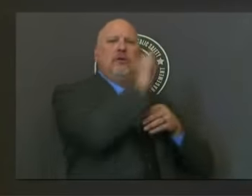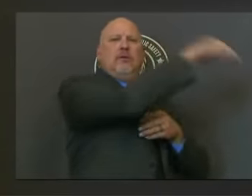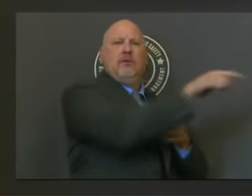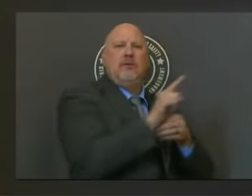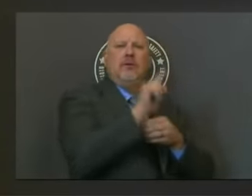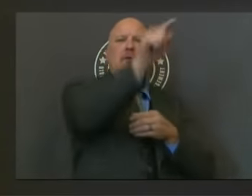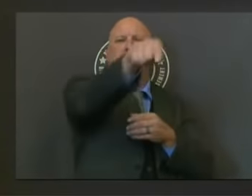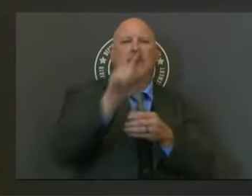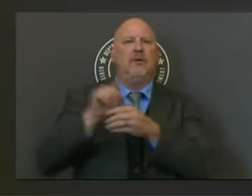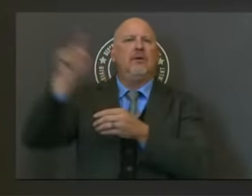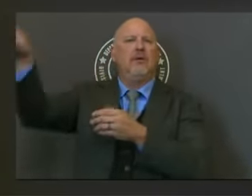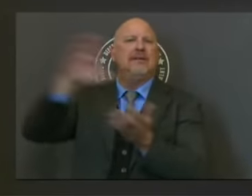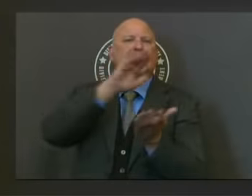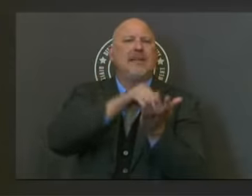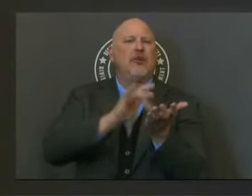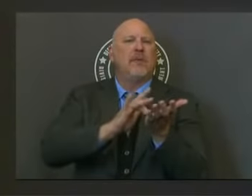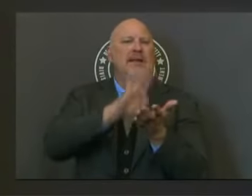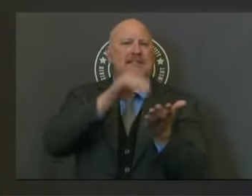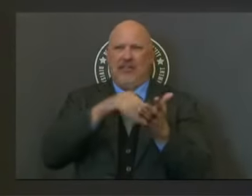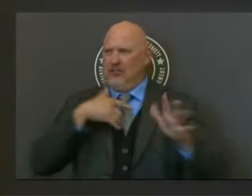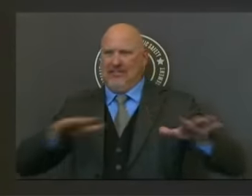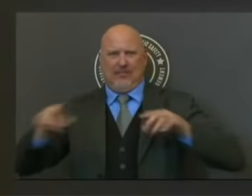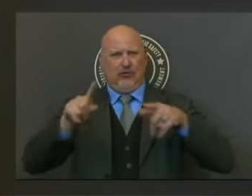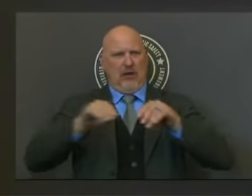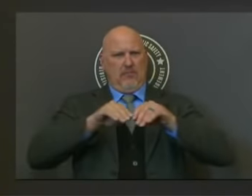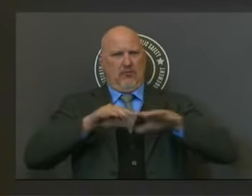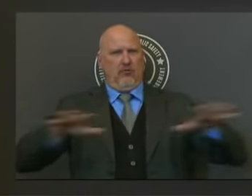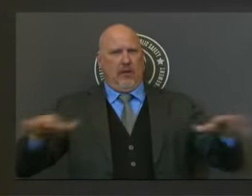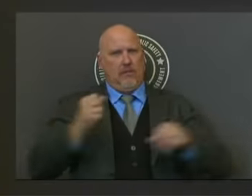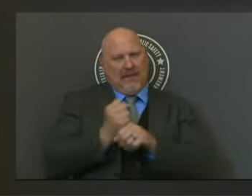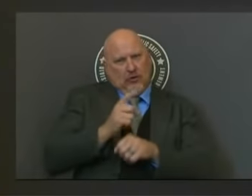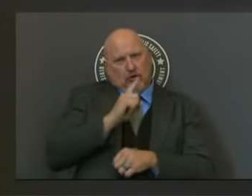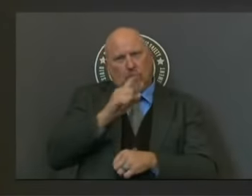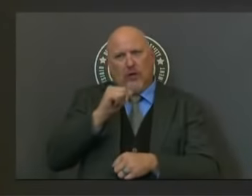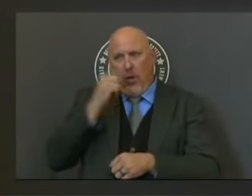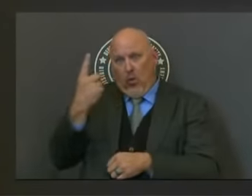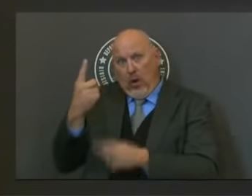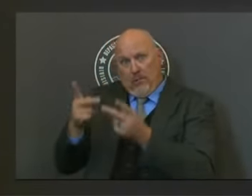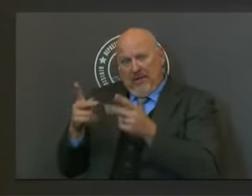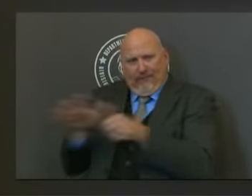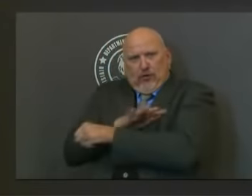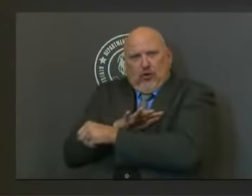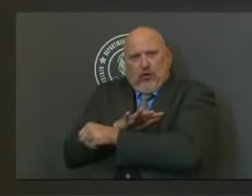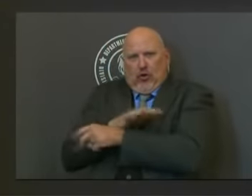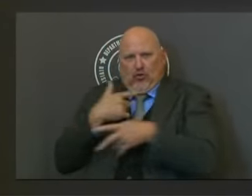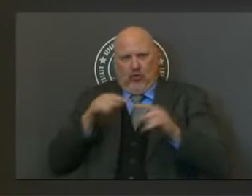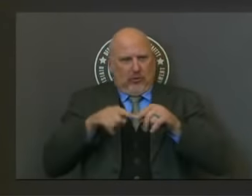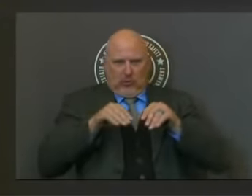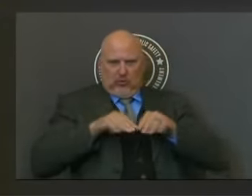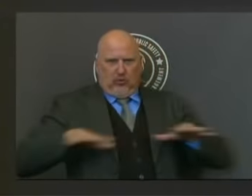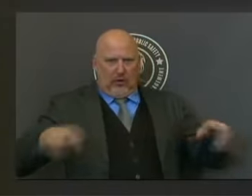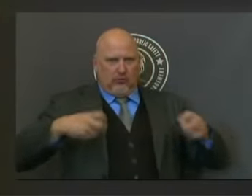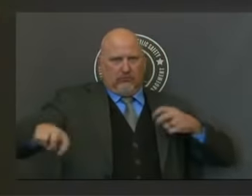efficiently just this week we had to open a